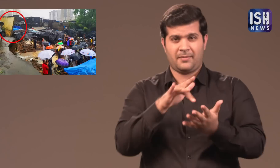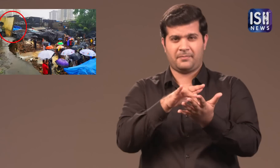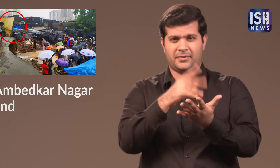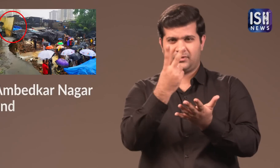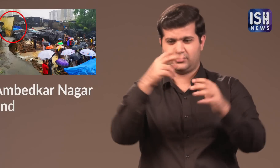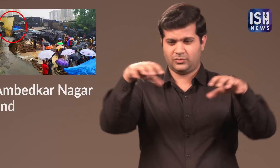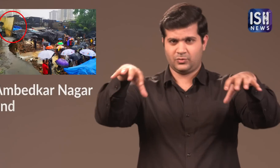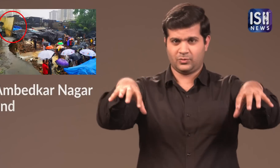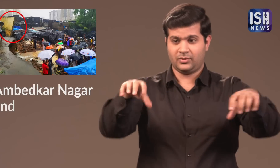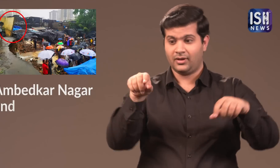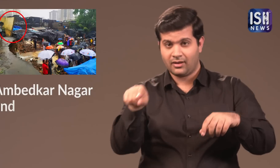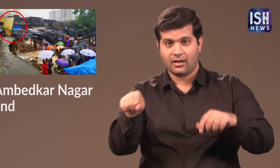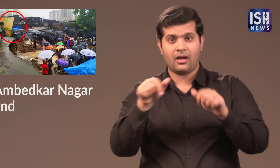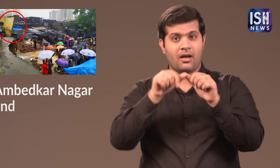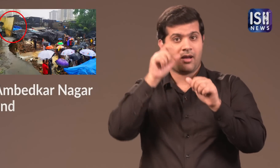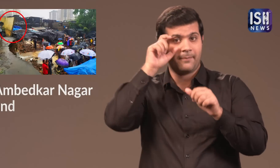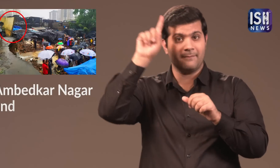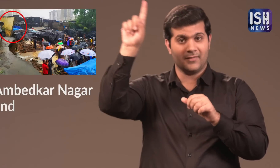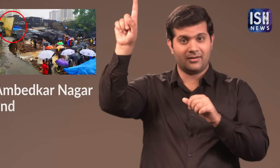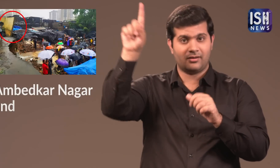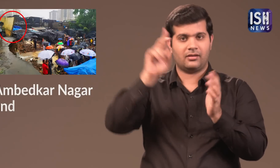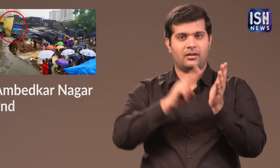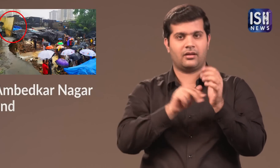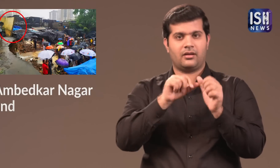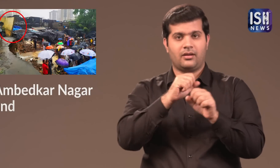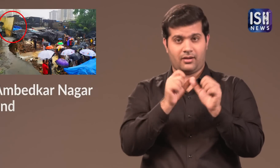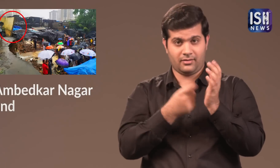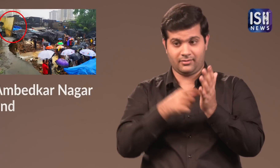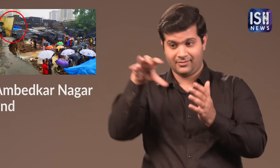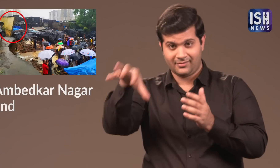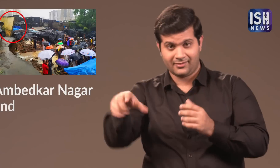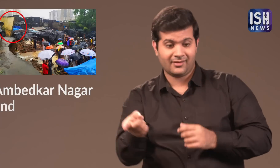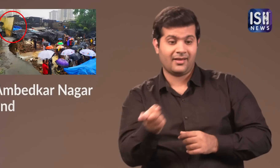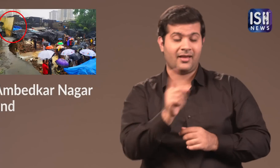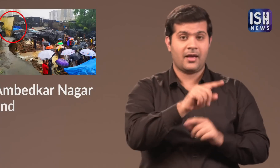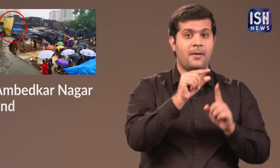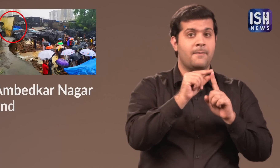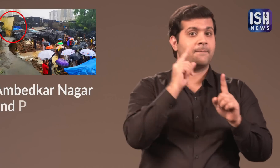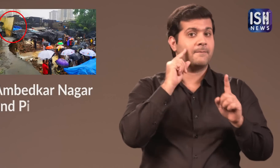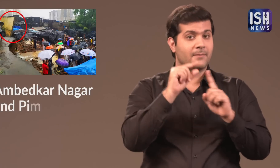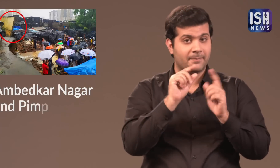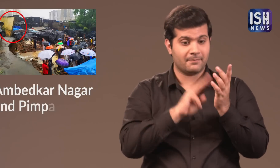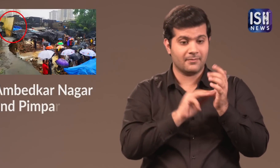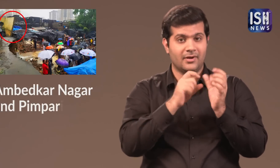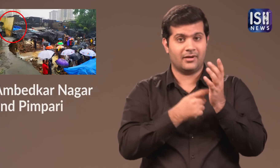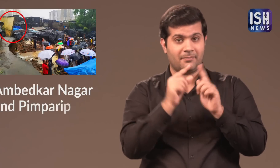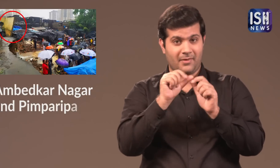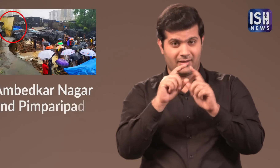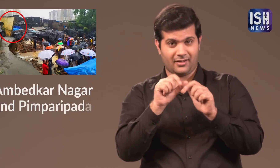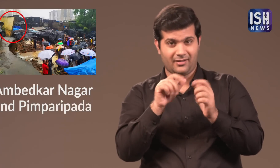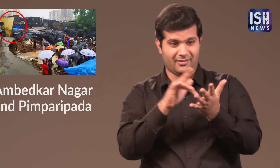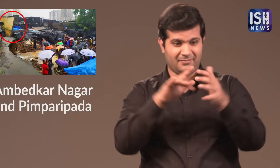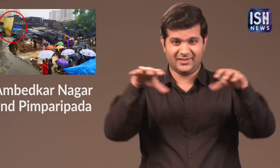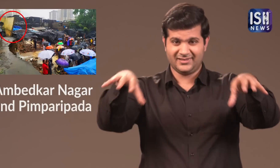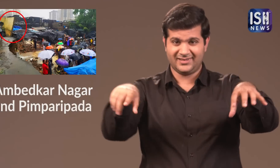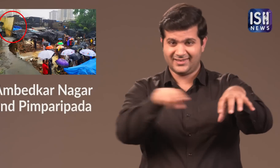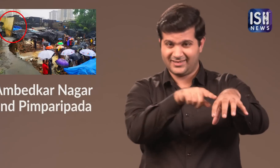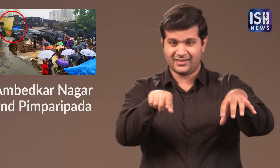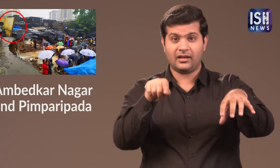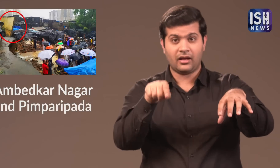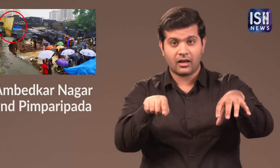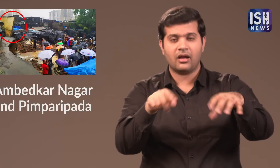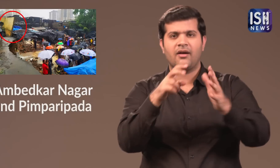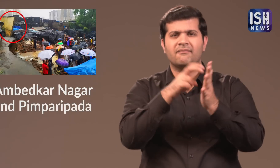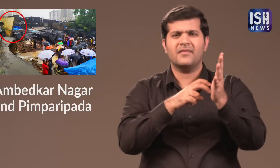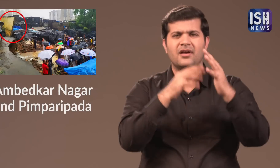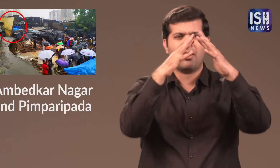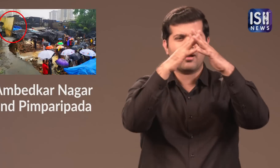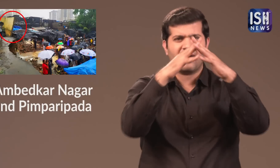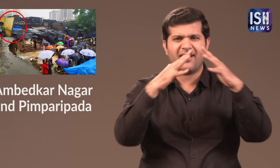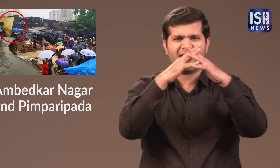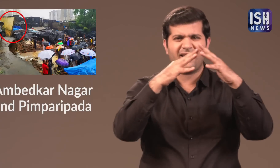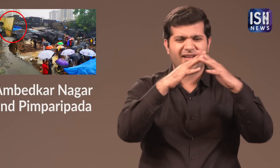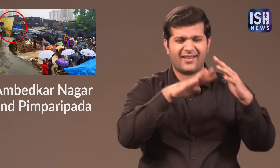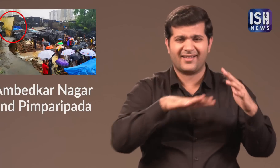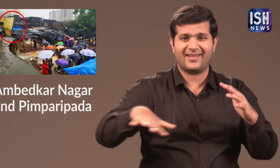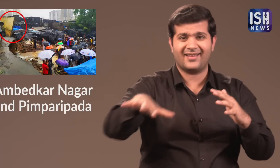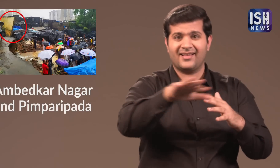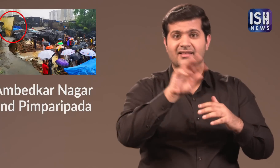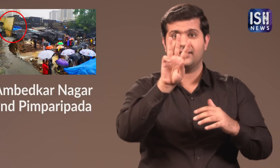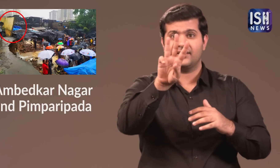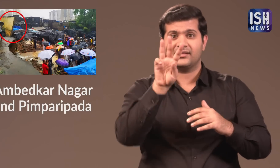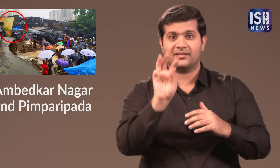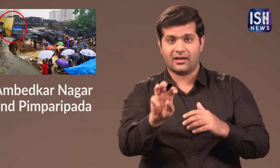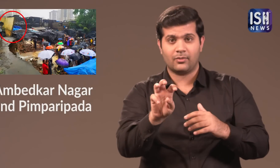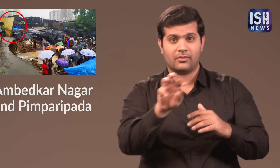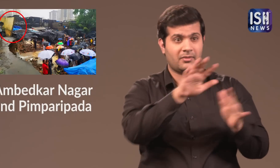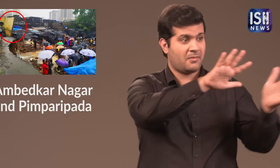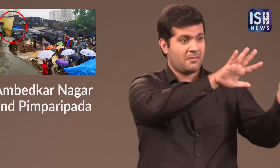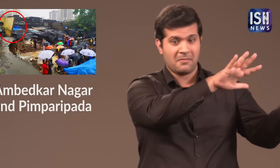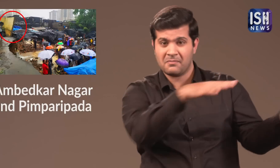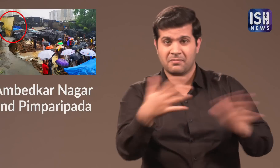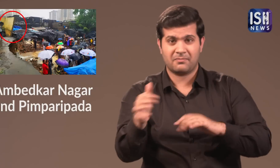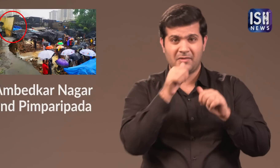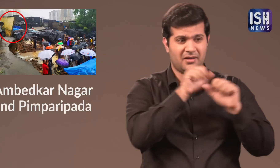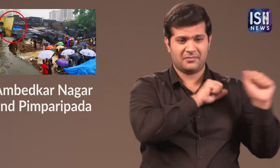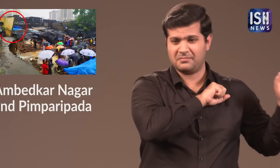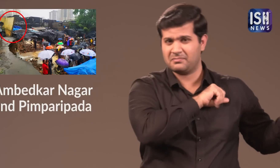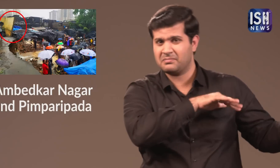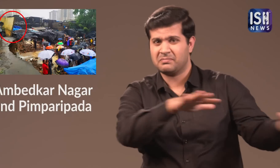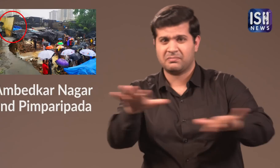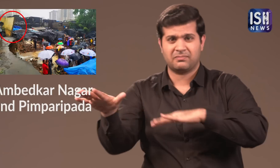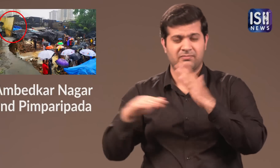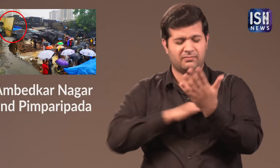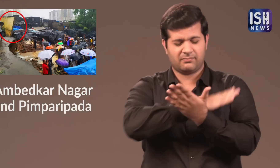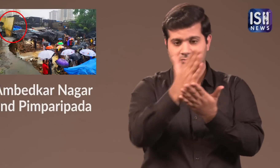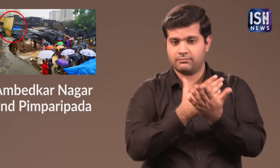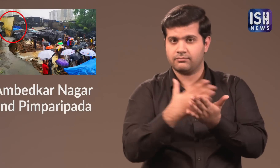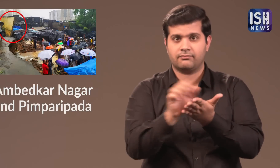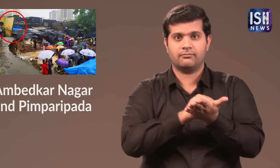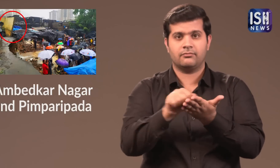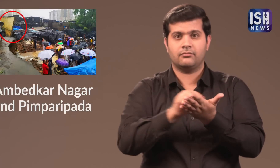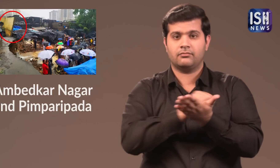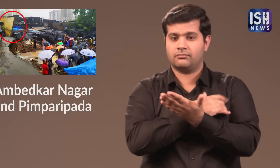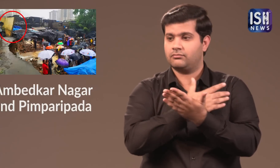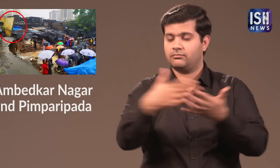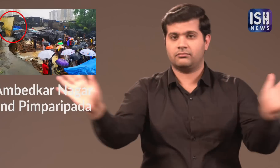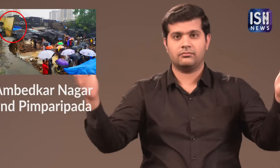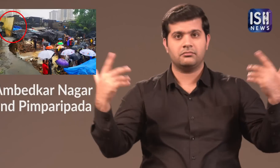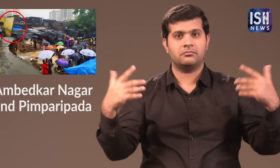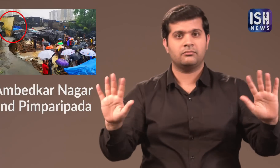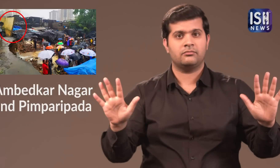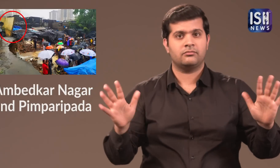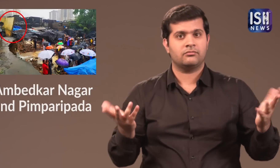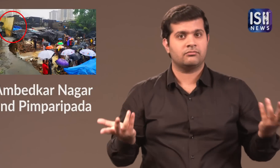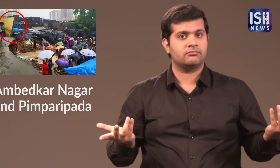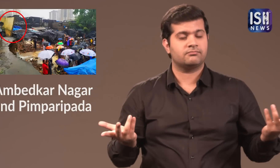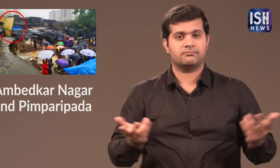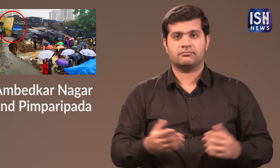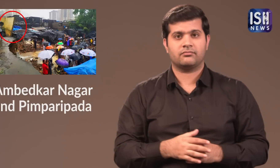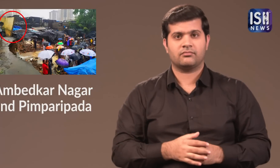When the wall collapsed, it swept away 3,000 slums in Pimparipada and Ambedkar Nagar.